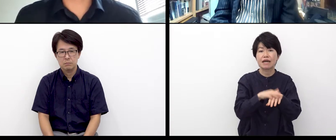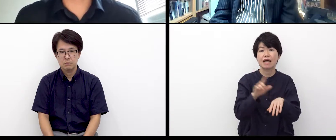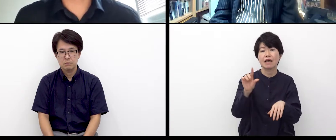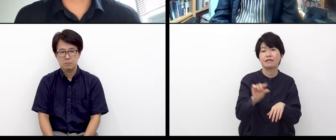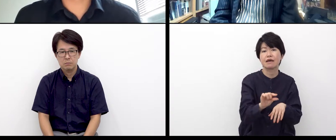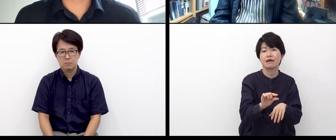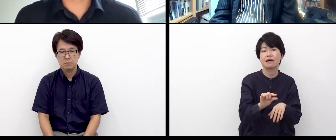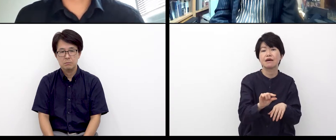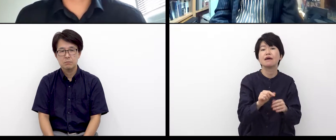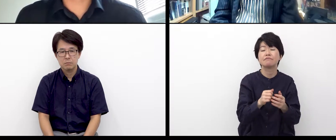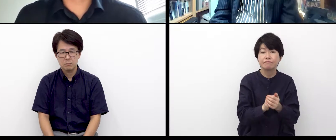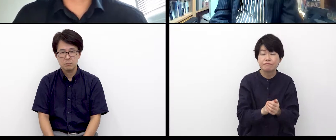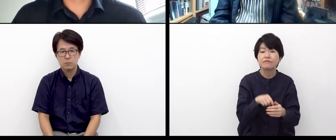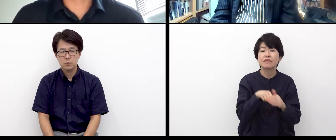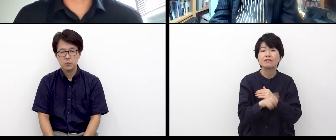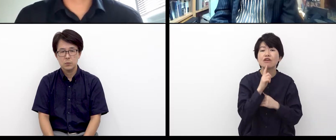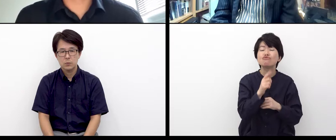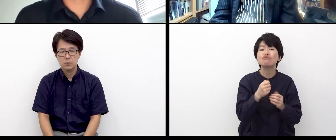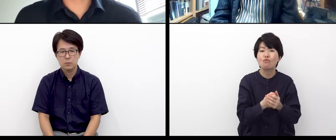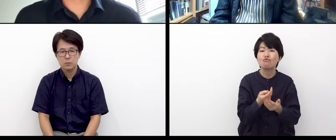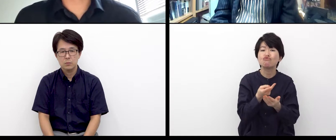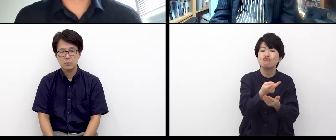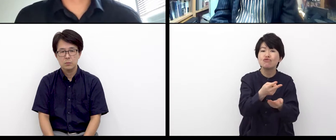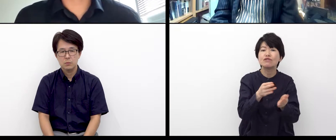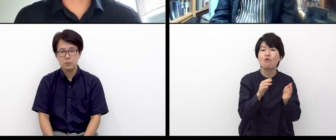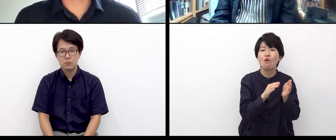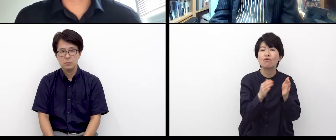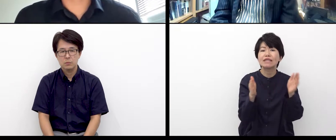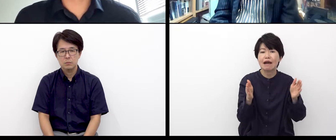our hospital stay is shorter than before. Now,